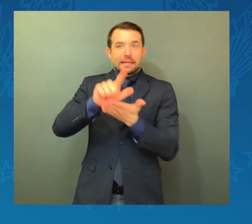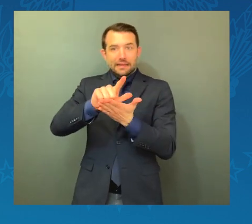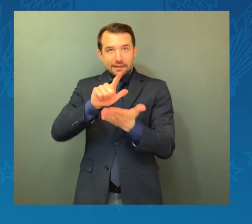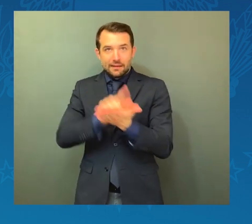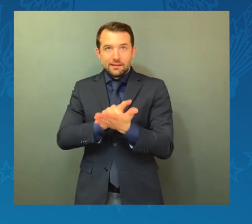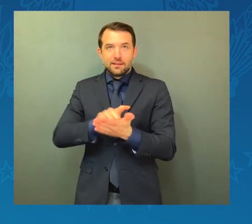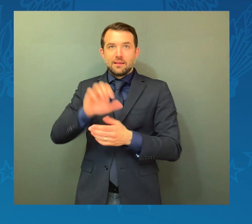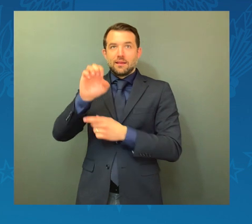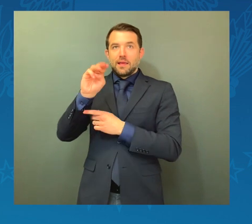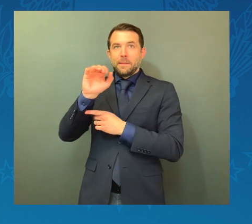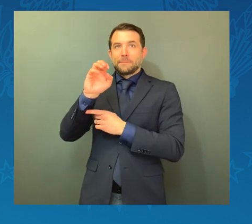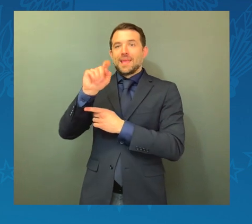yes --